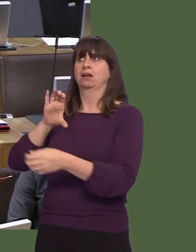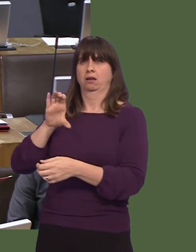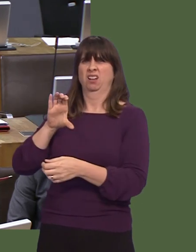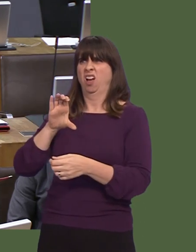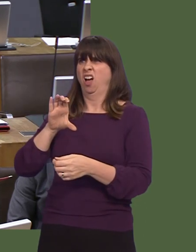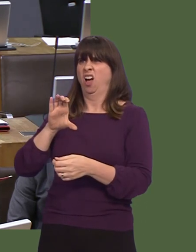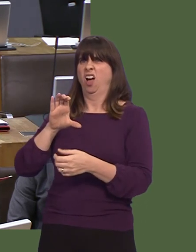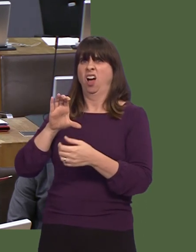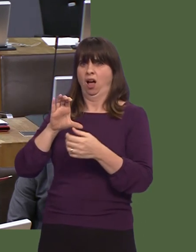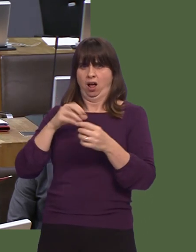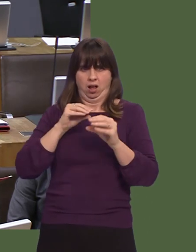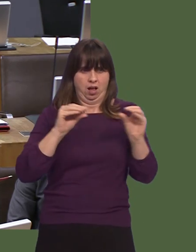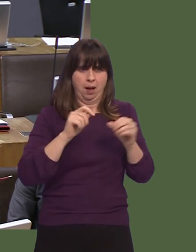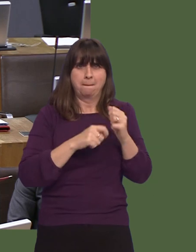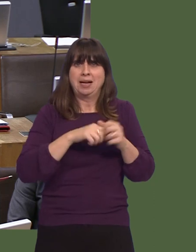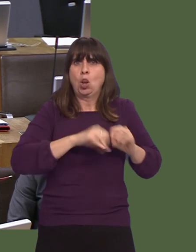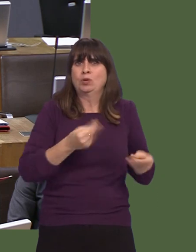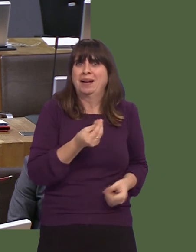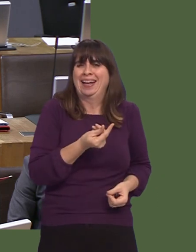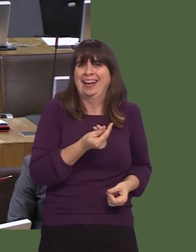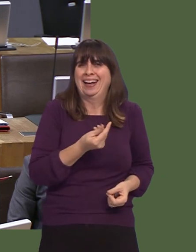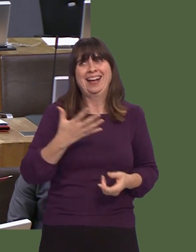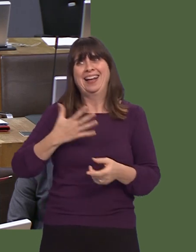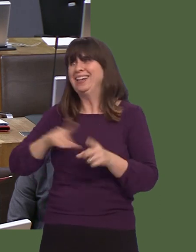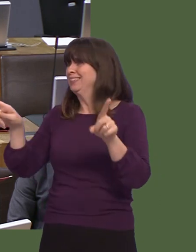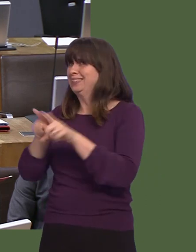dynaír safbwynt sydd wedi ein harwain ni yn ystod y trafodaethau hyn.